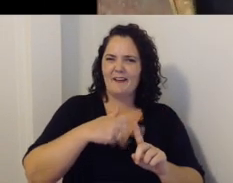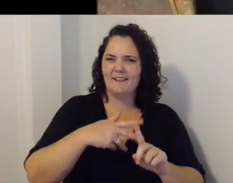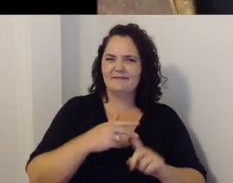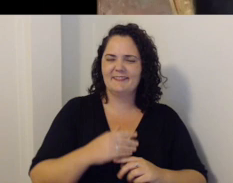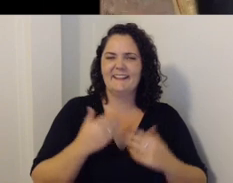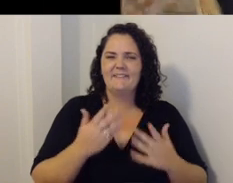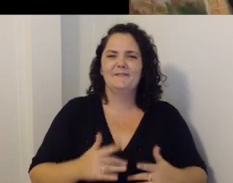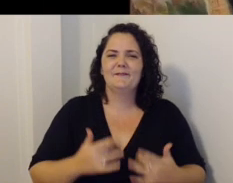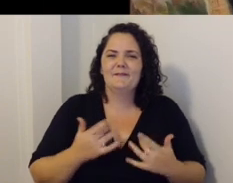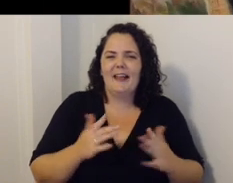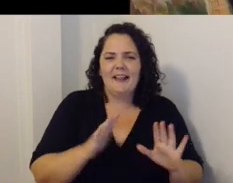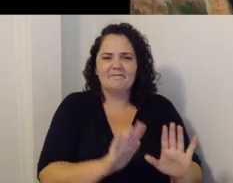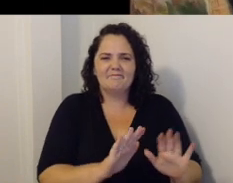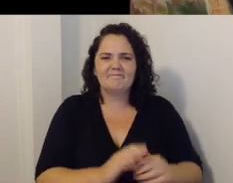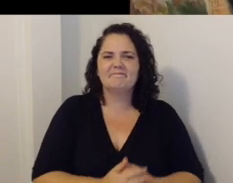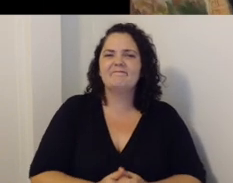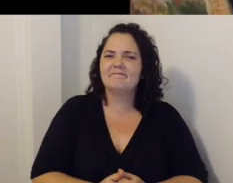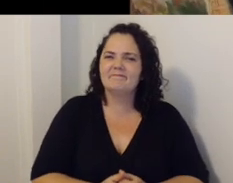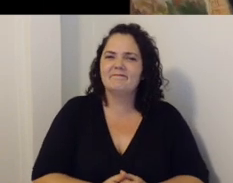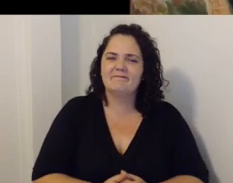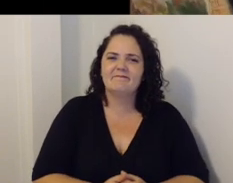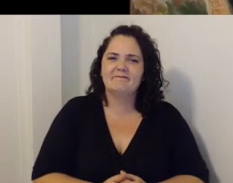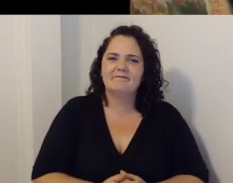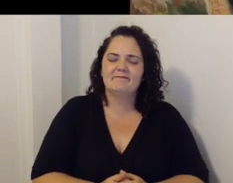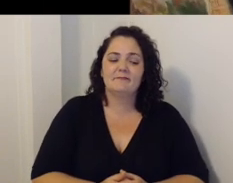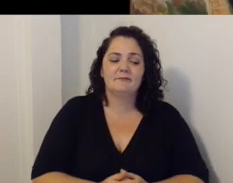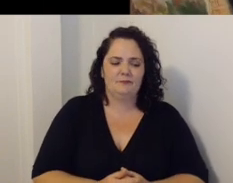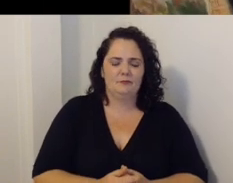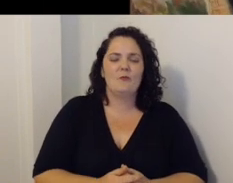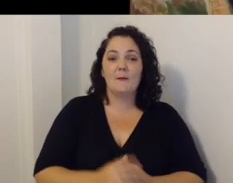and that's what we're going to do tonight, we're really going to focus on reducing the line,